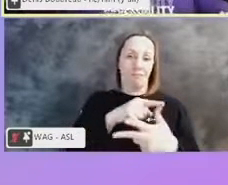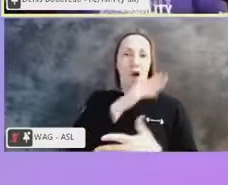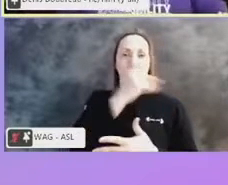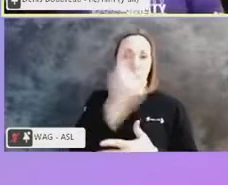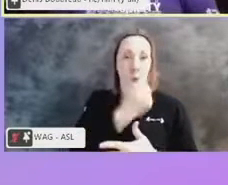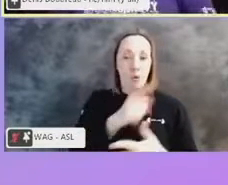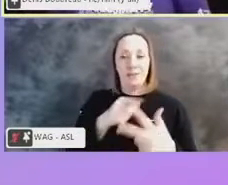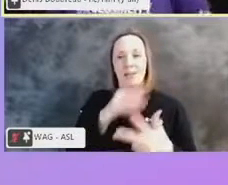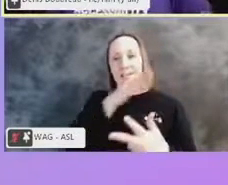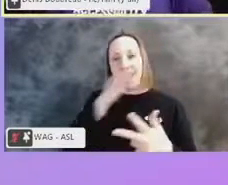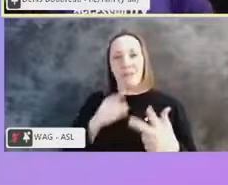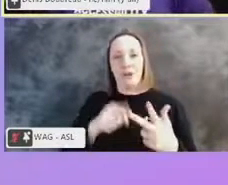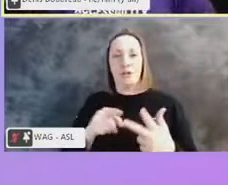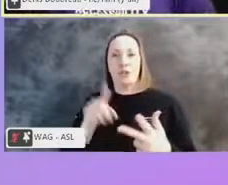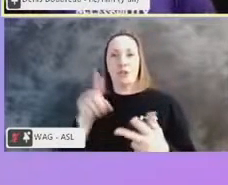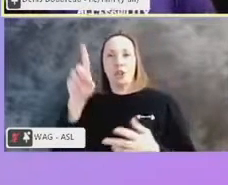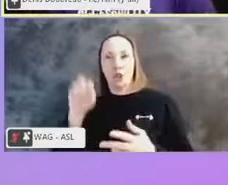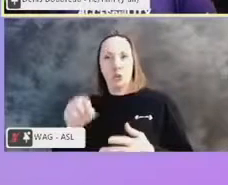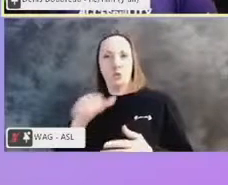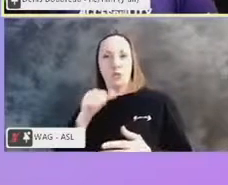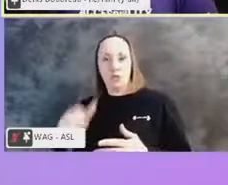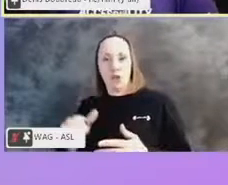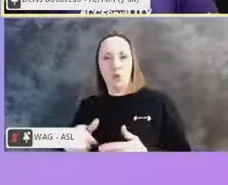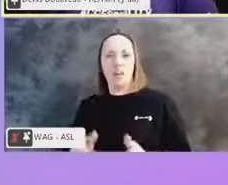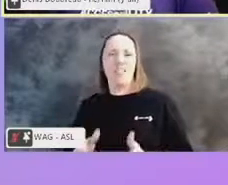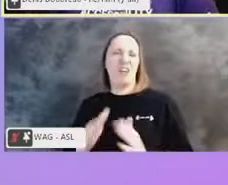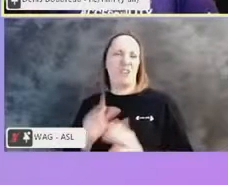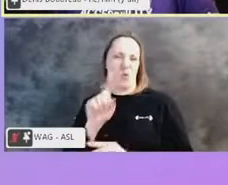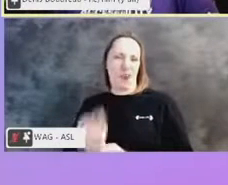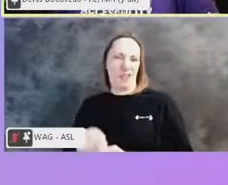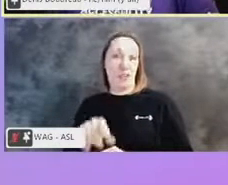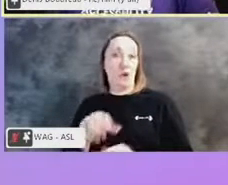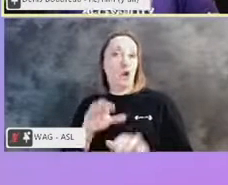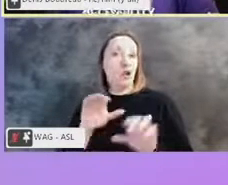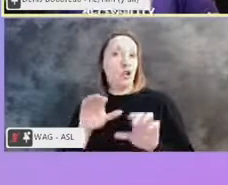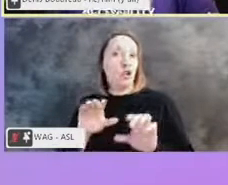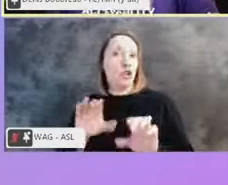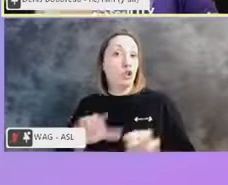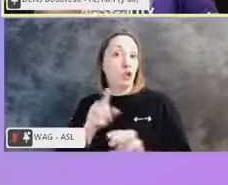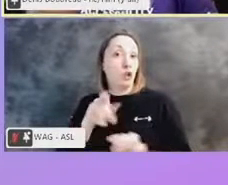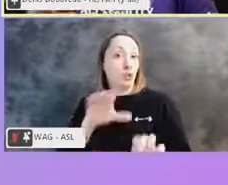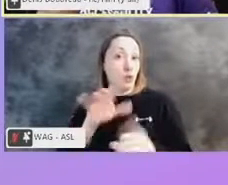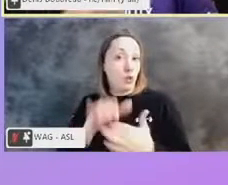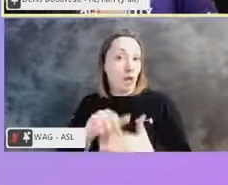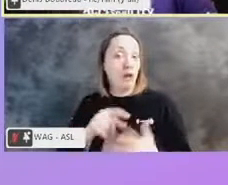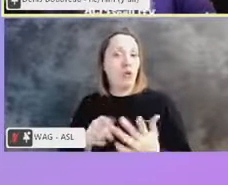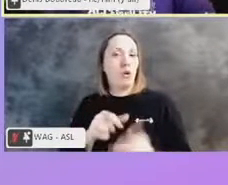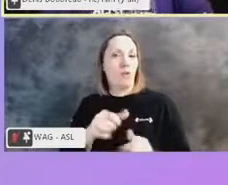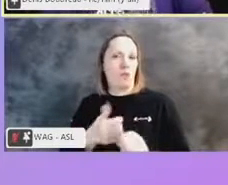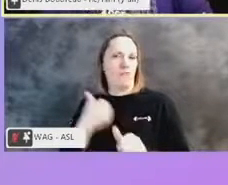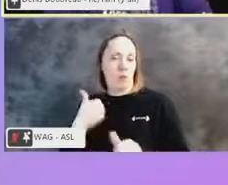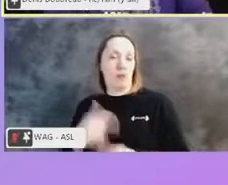who is colorblind. Same idea again, always, never, Dos and don'ts. Then 10 questions to ask yourself about do you do